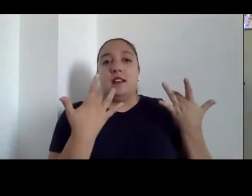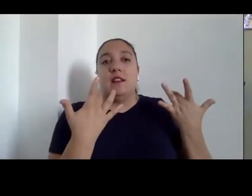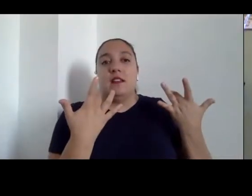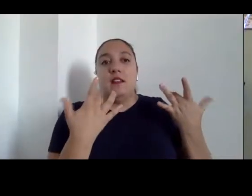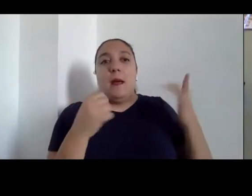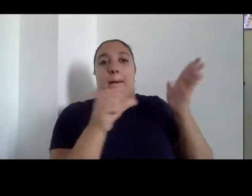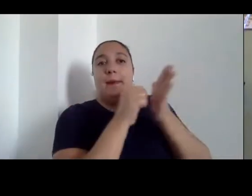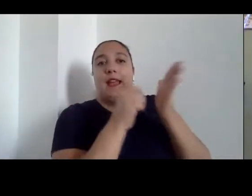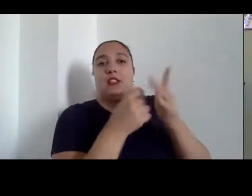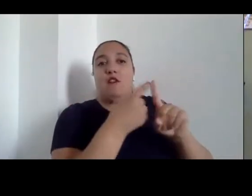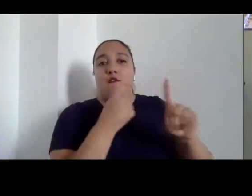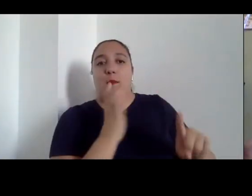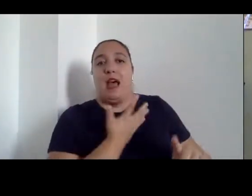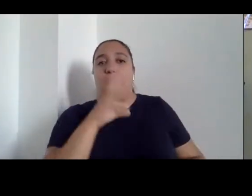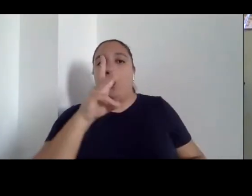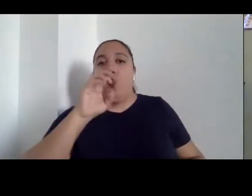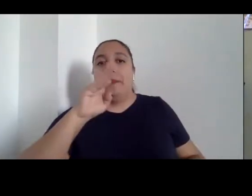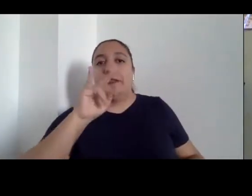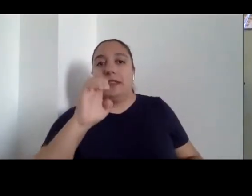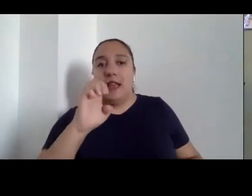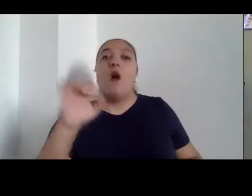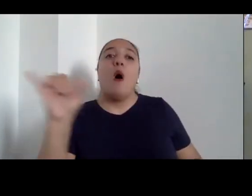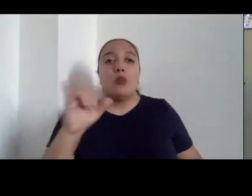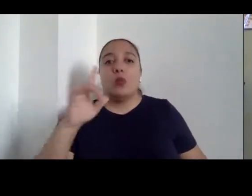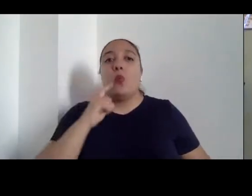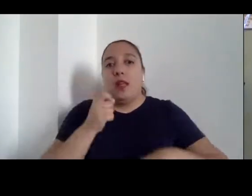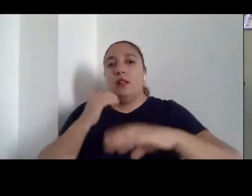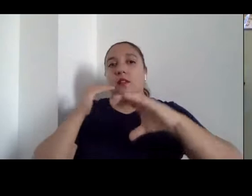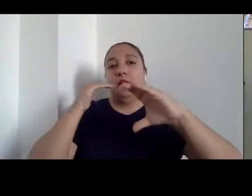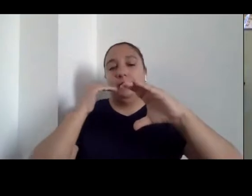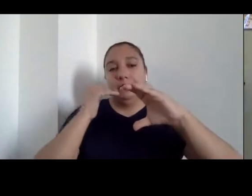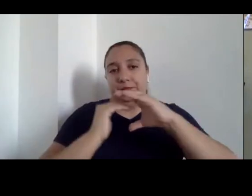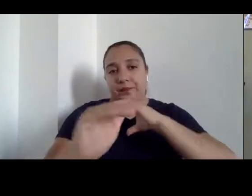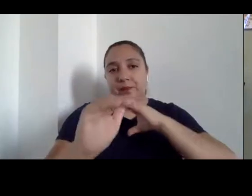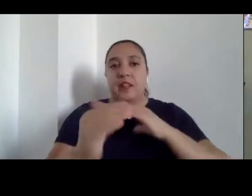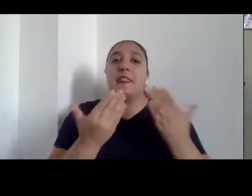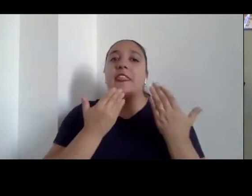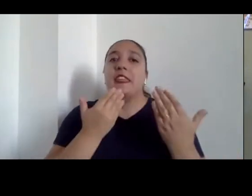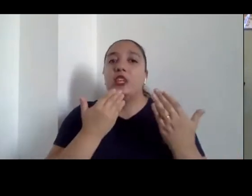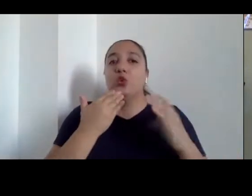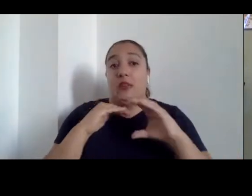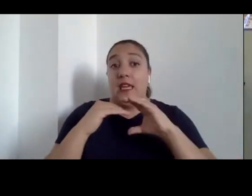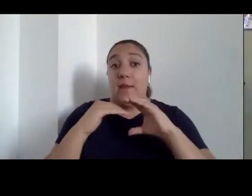track of them. They will also go out in the thank you e-mail that goes out a few days after